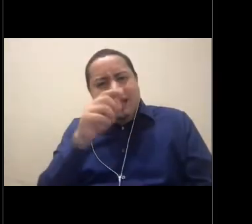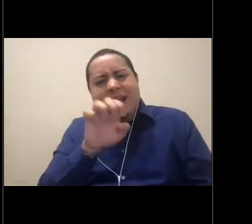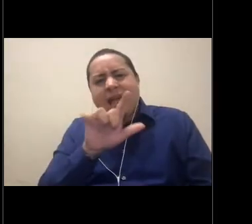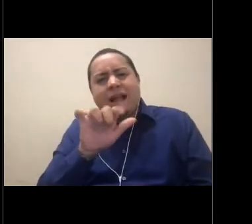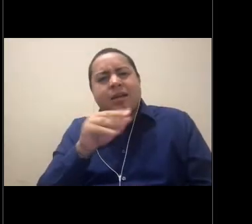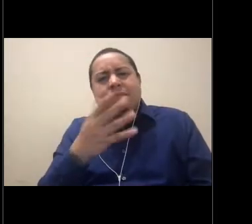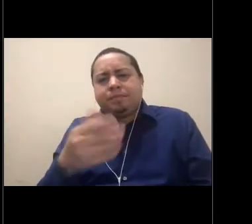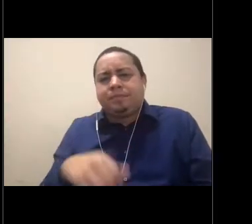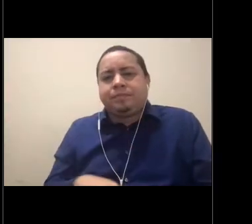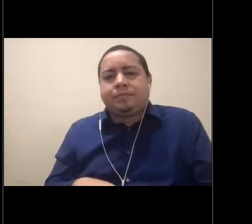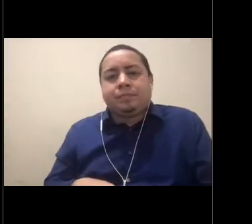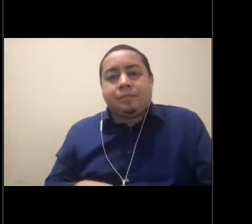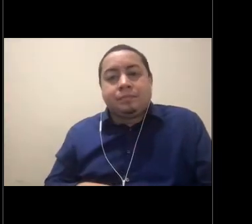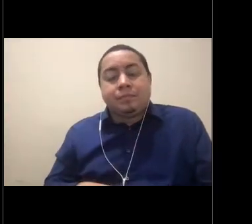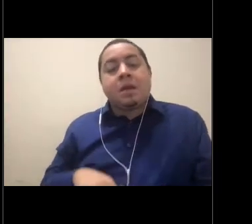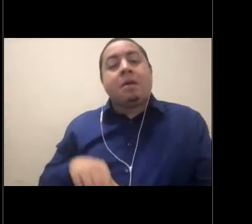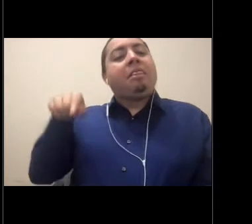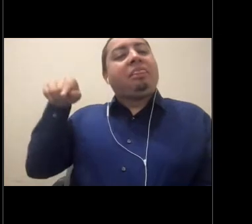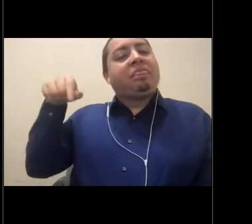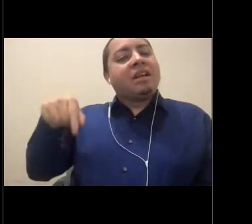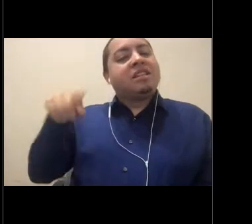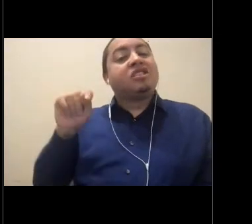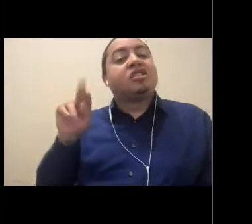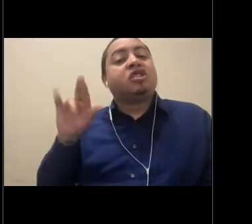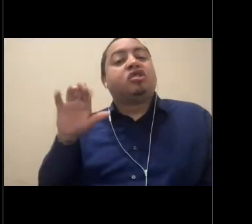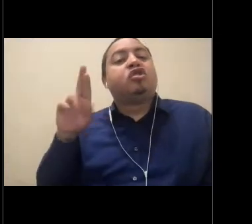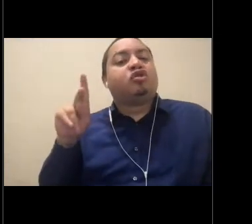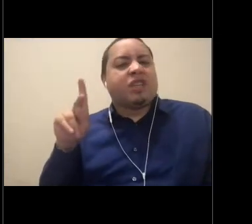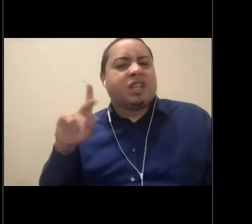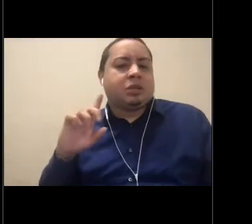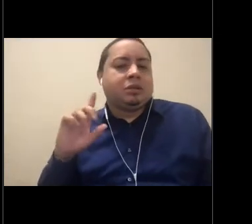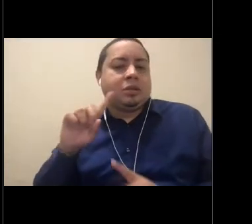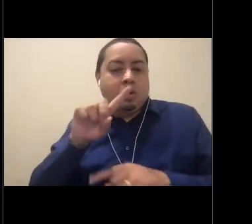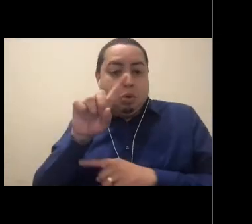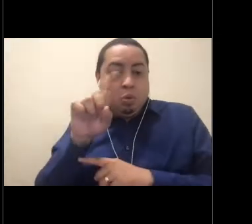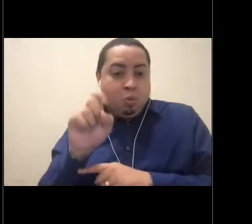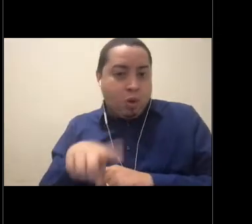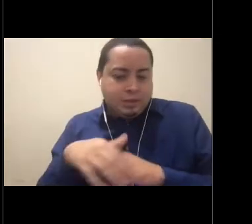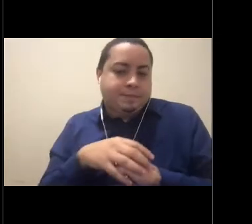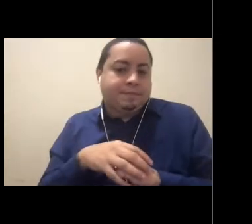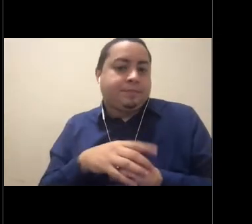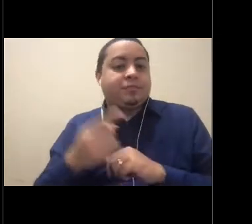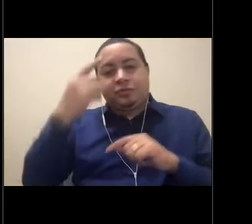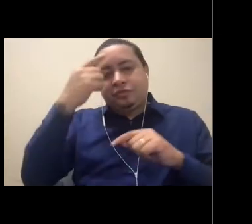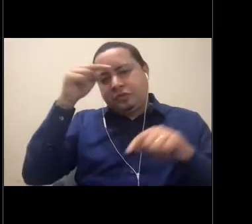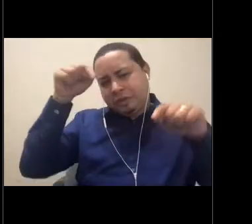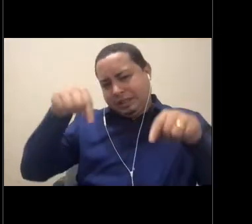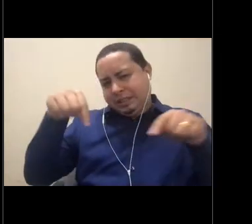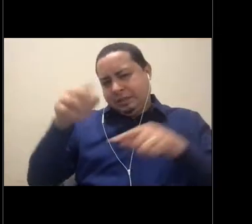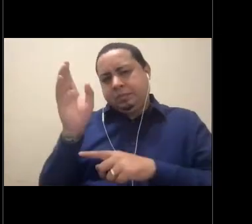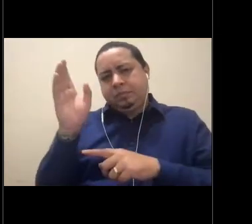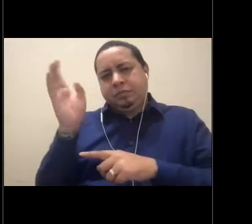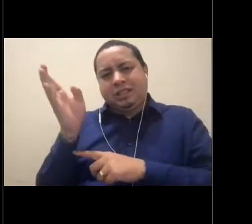Okay, so this is a bit of a trick question. There are multiple correct answers here, but for this presentation, the best answer is B.